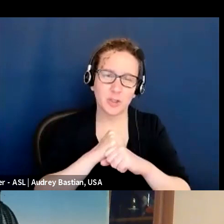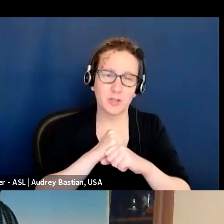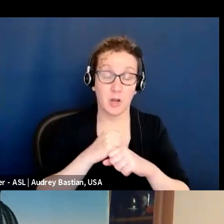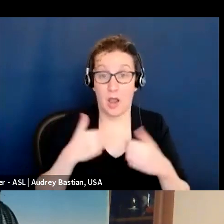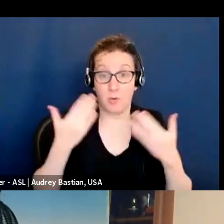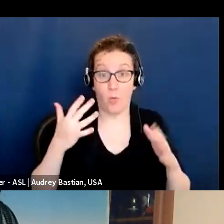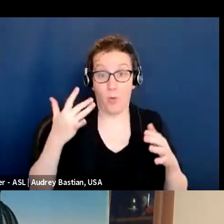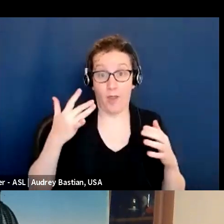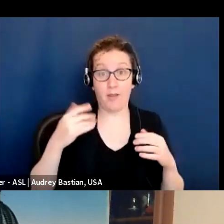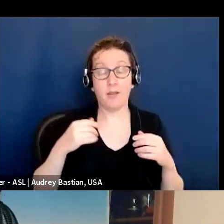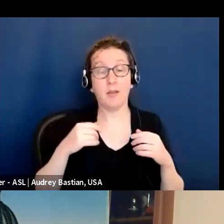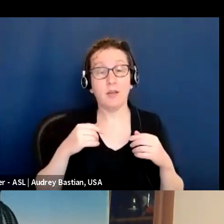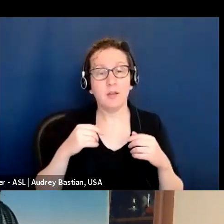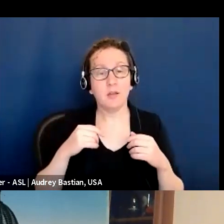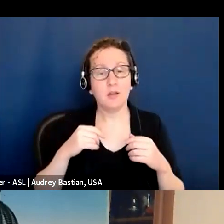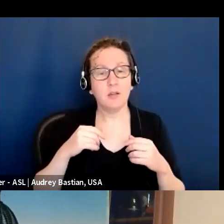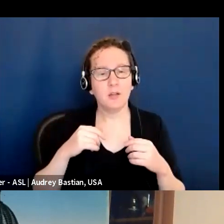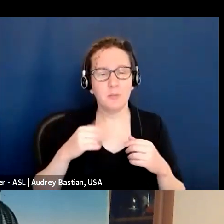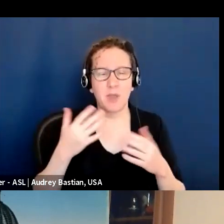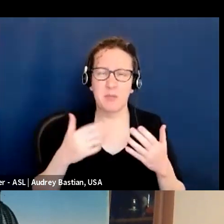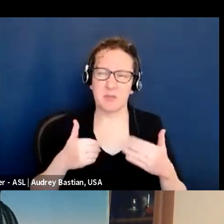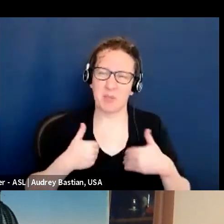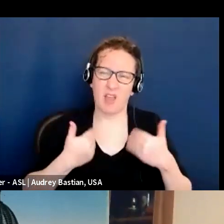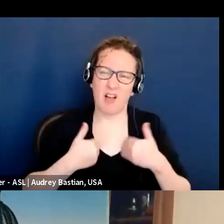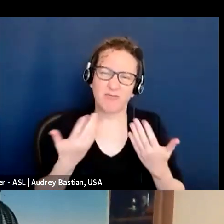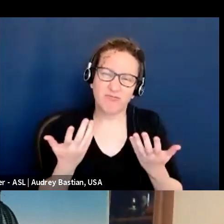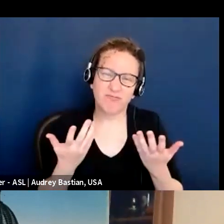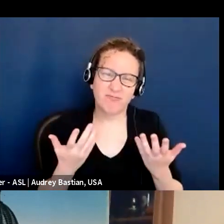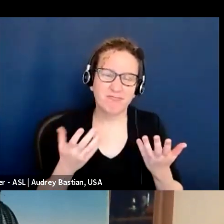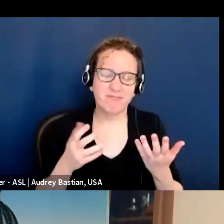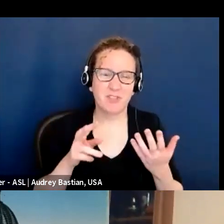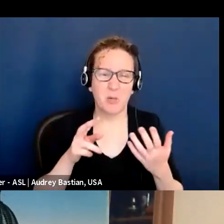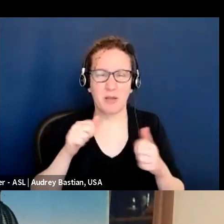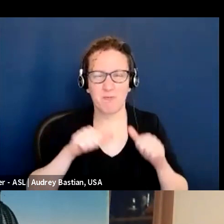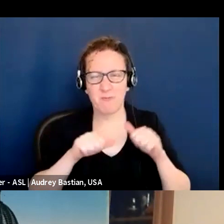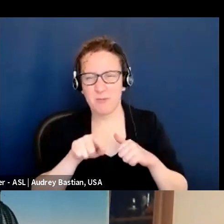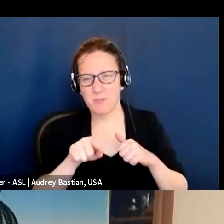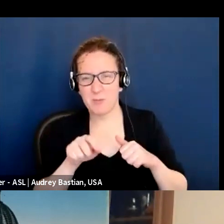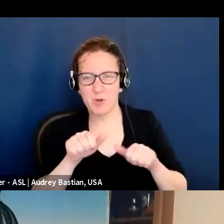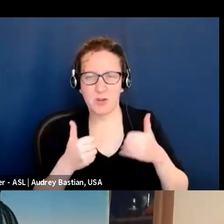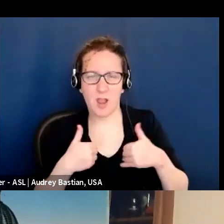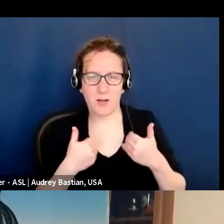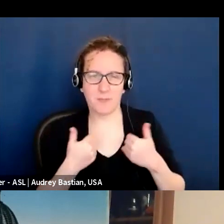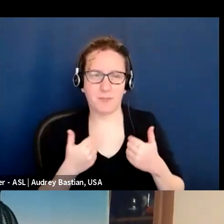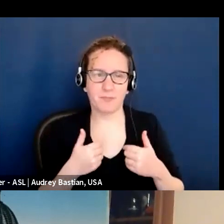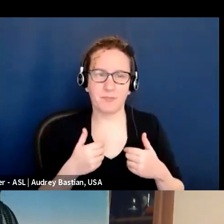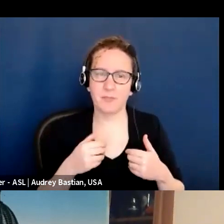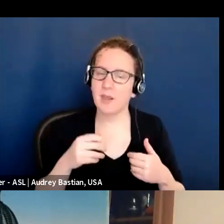maybe only that I was young. >> JUSTIN HARFORD: Yeah. How old were you? [Overlapping speakers] >> ANA SIKHASHVILI: